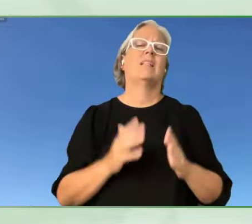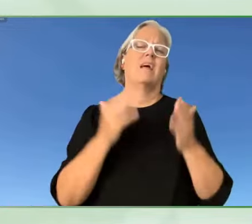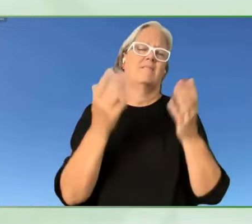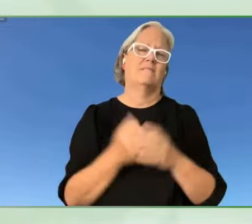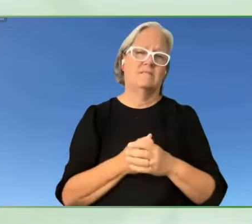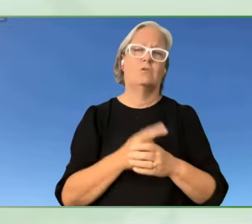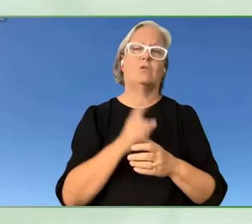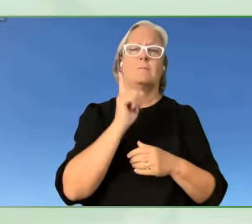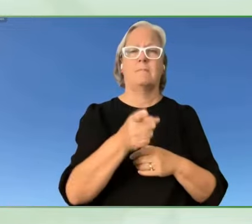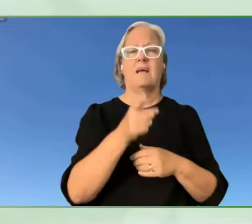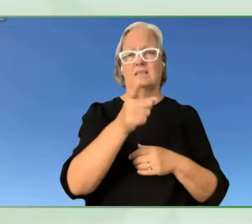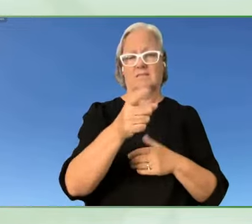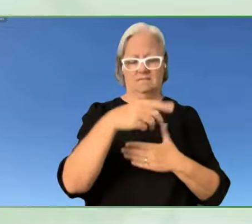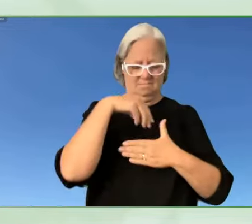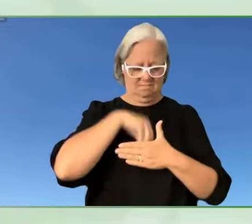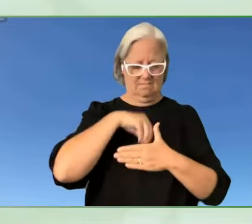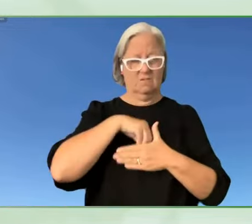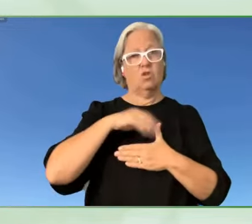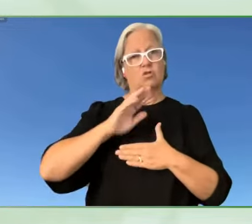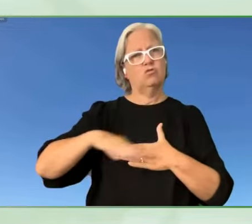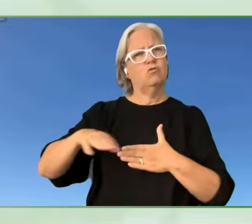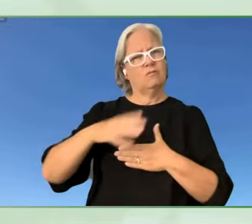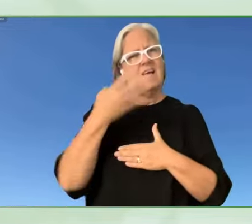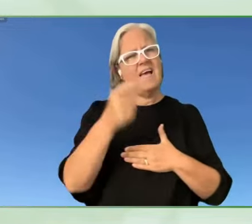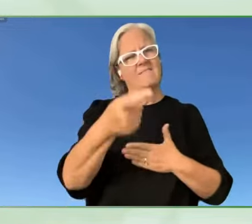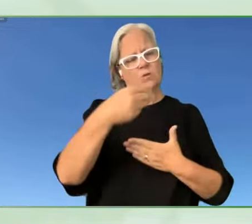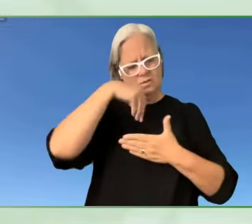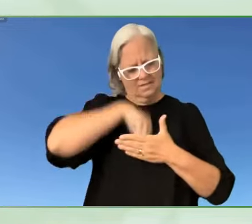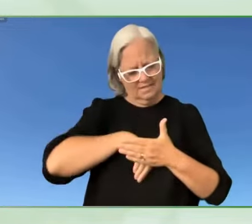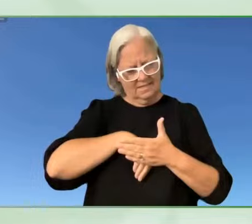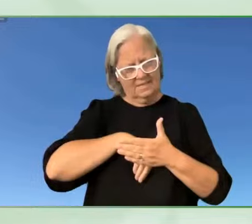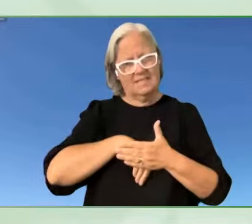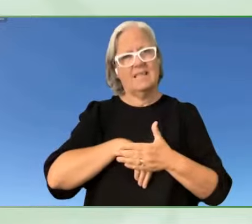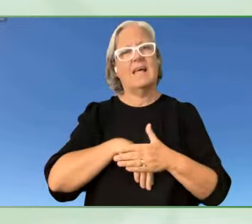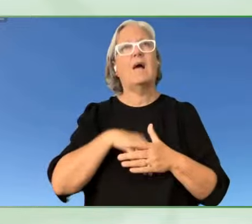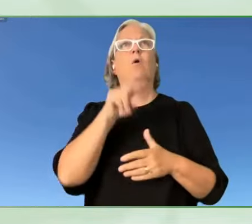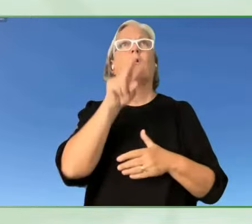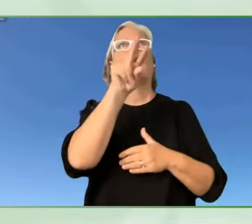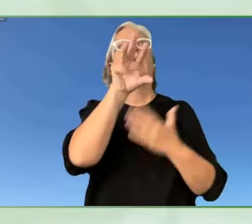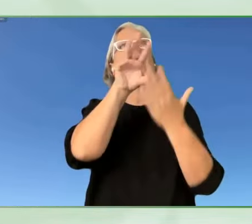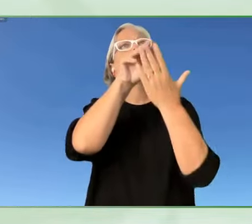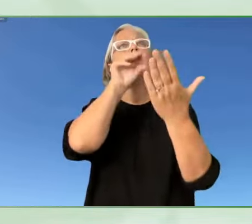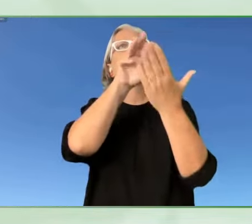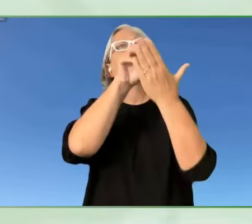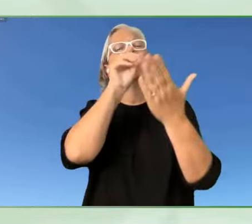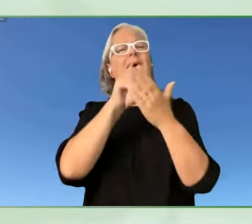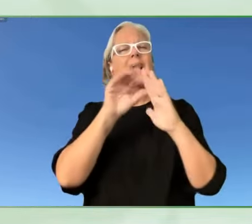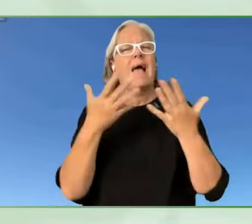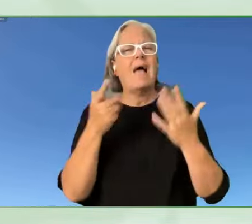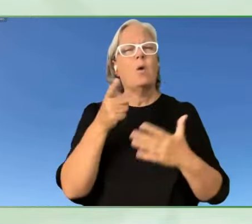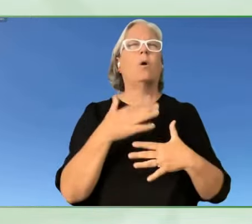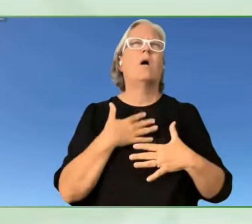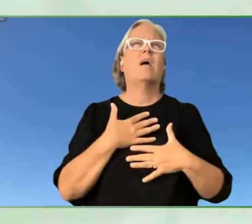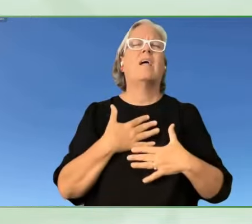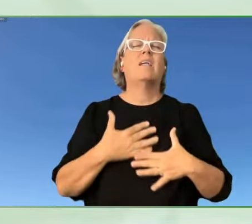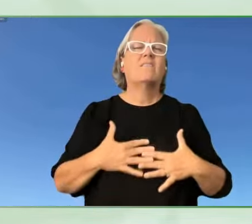Just the other day, my colleagues, we were talking about how silent which is so varied in other countries, because it is contest relies, therefore we have Indian sign language. There are tools being developed in the Indian sign language.